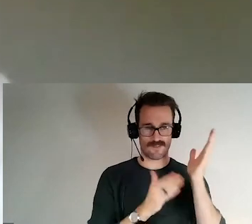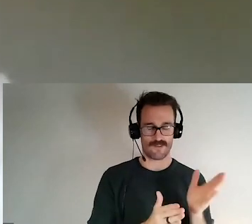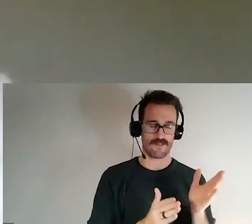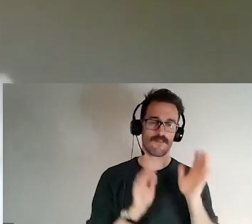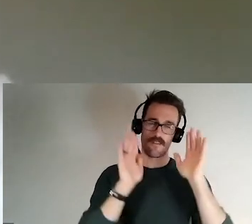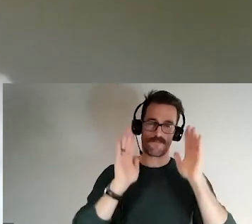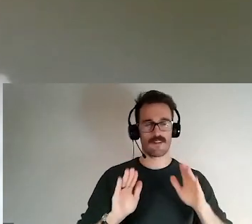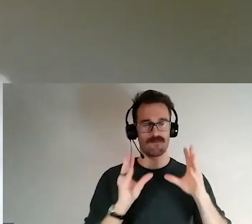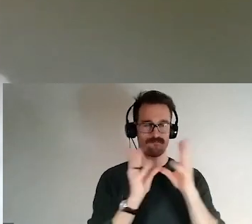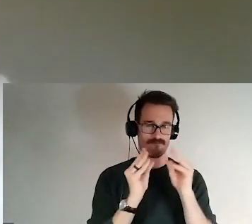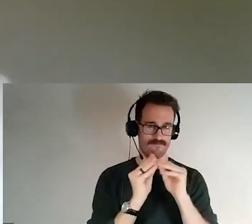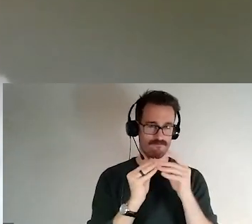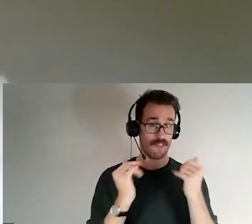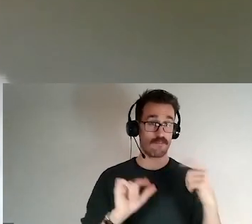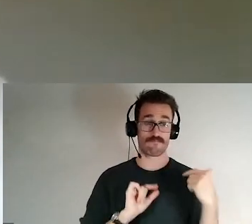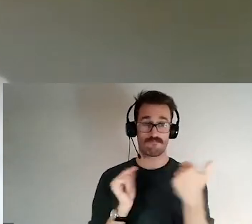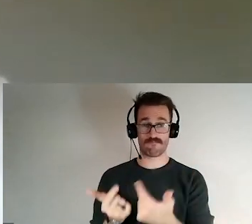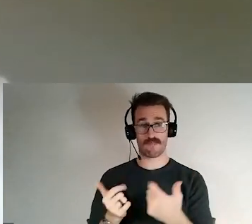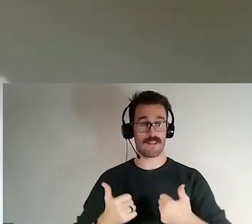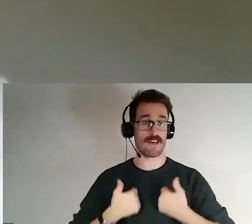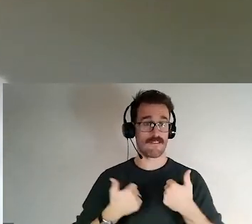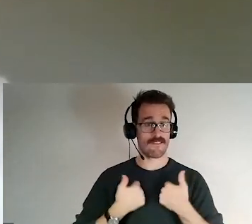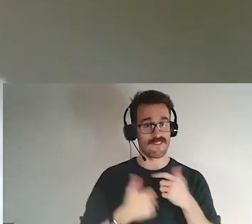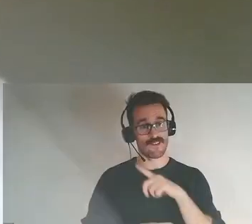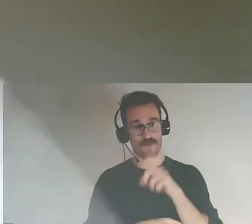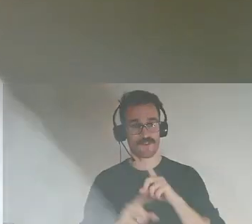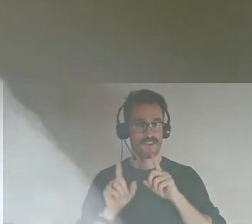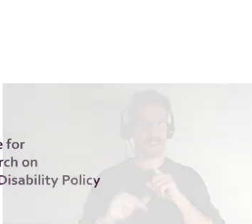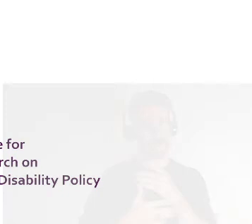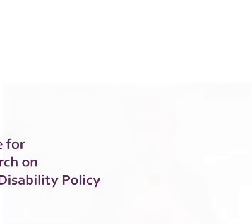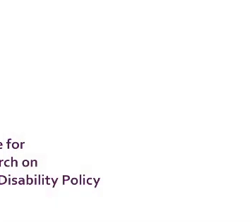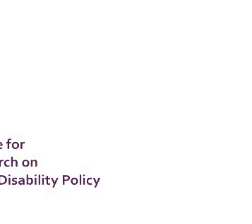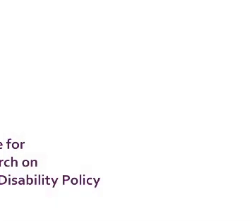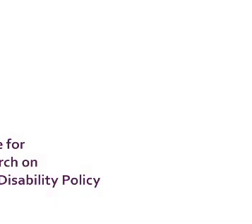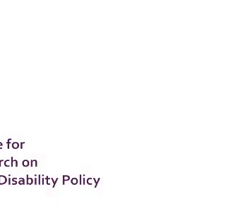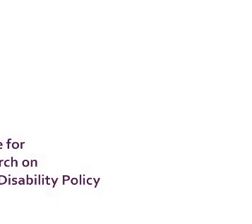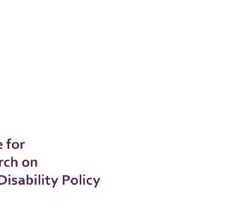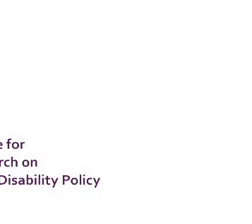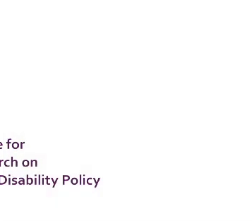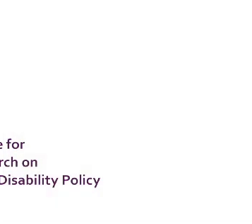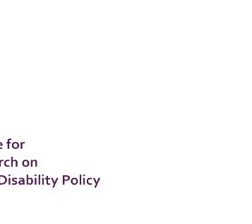We're now going to turn to the live question and answer part of the session.